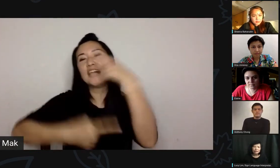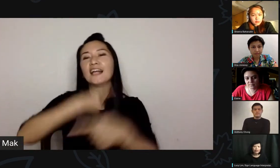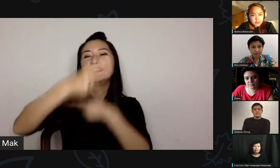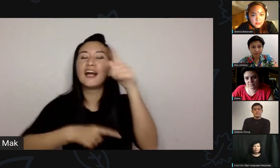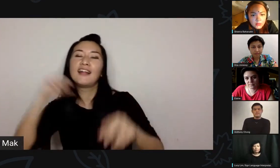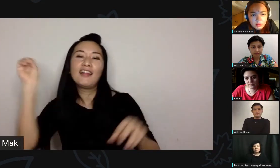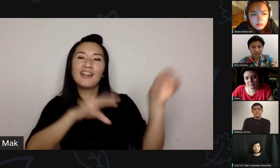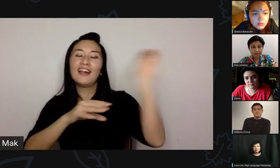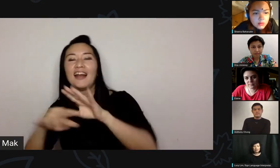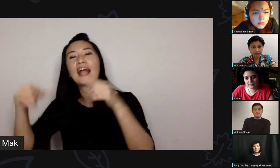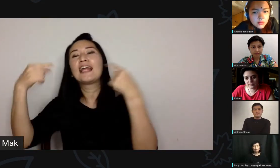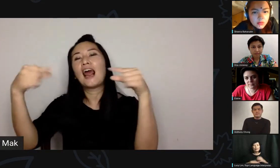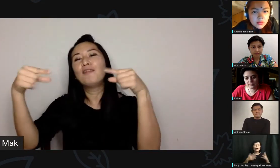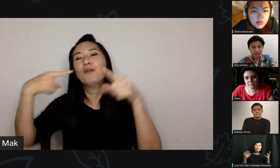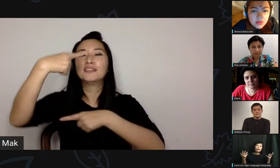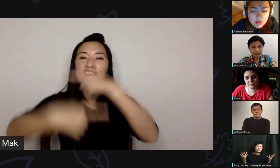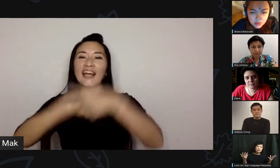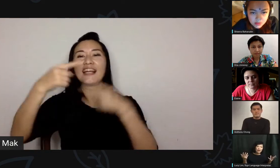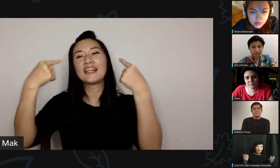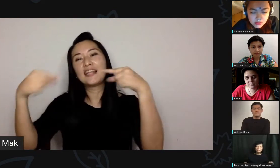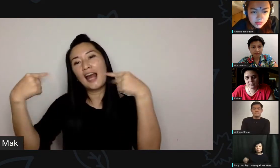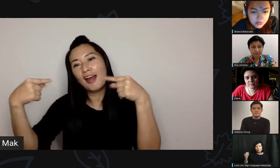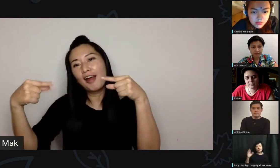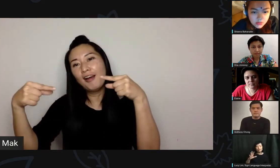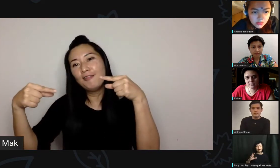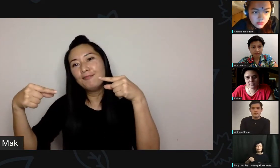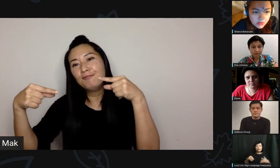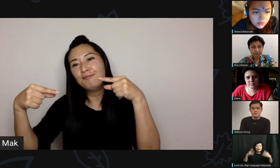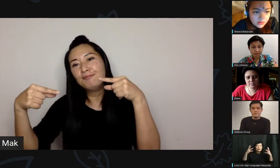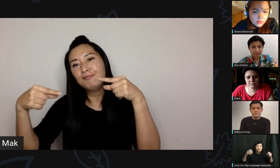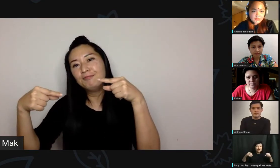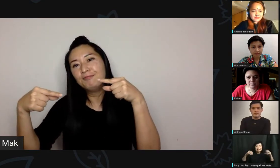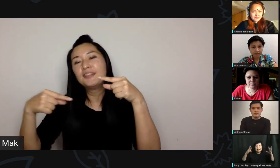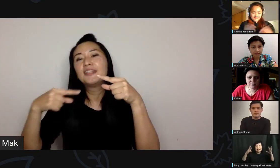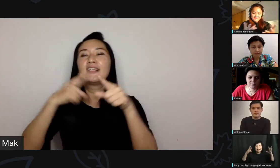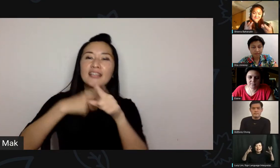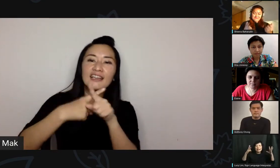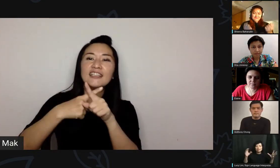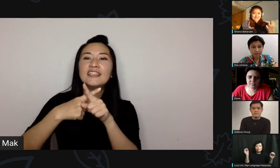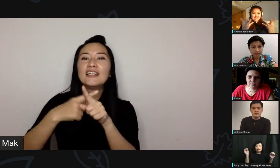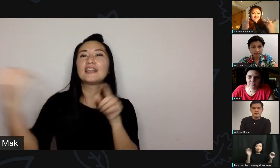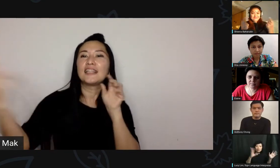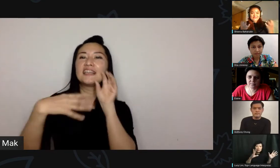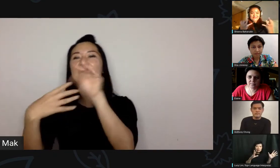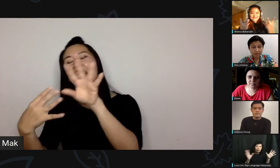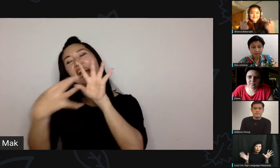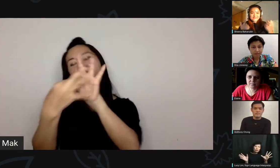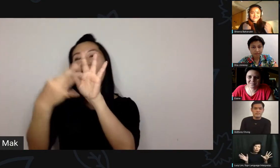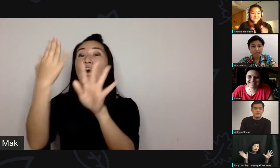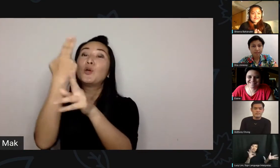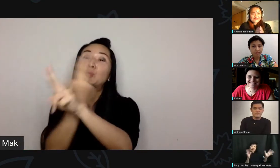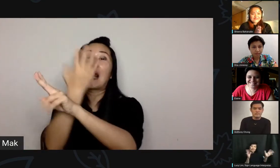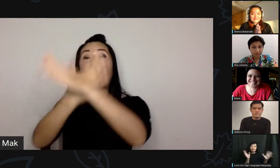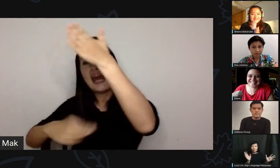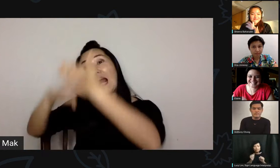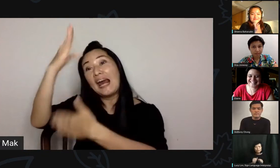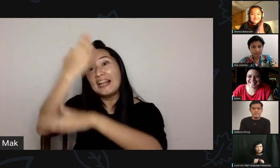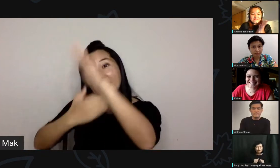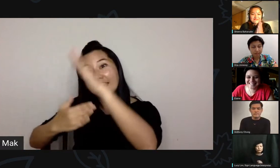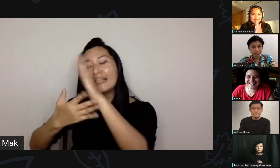Okay, first, play with your signs. Put it and think of it as a game first. Putting all the signs that you want to use,